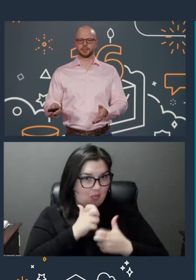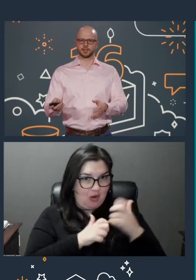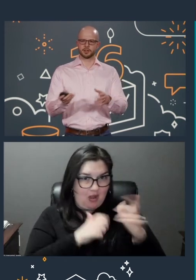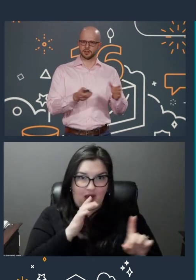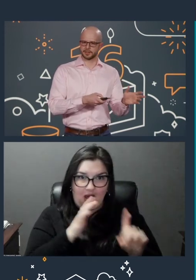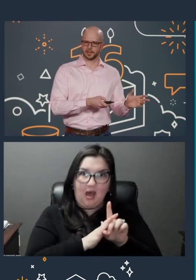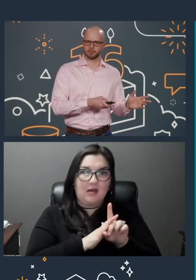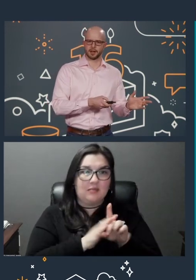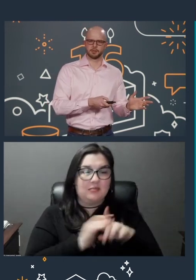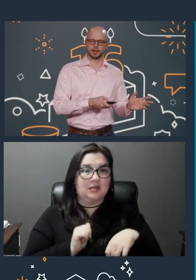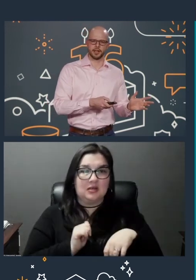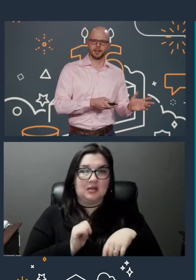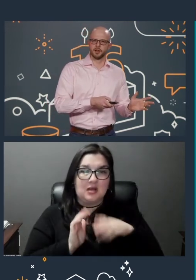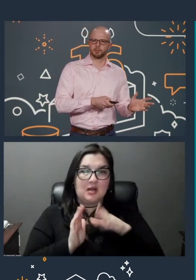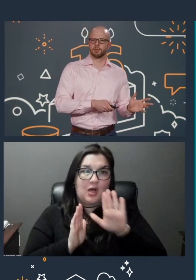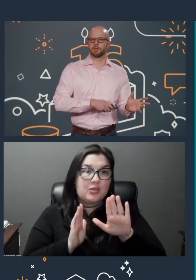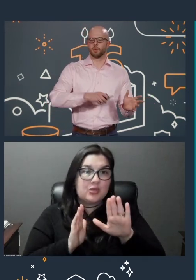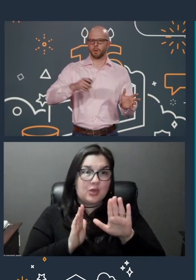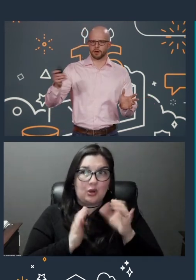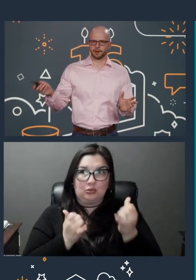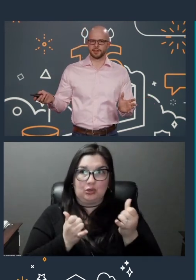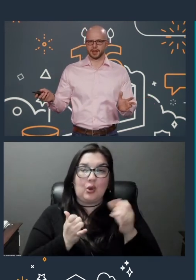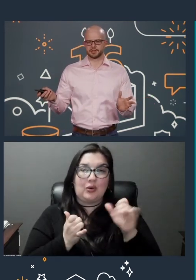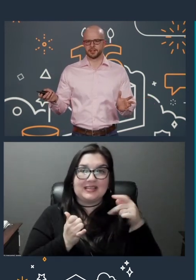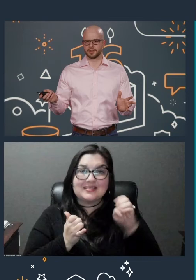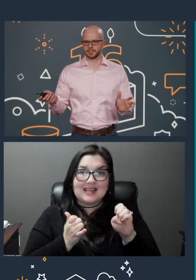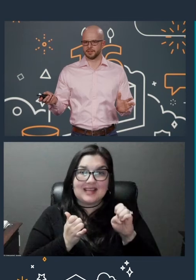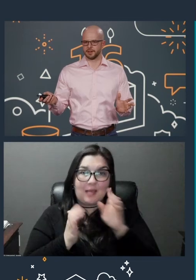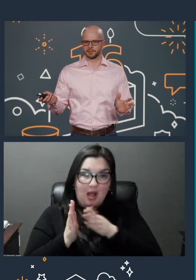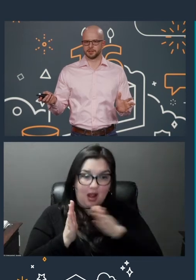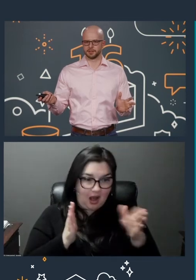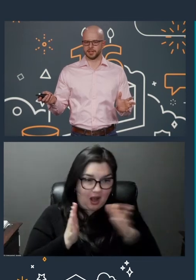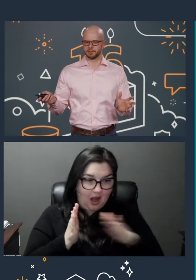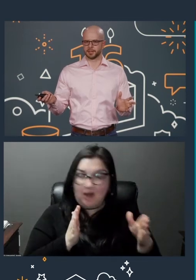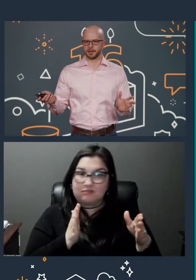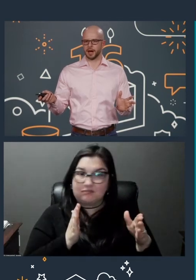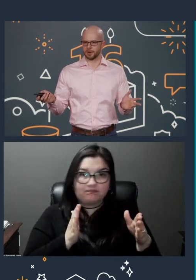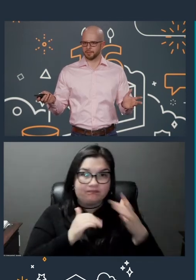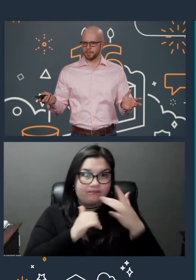on their current tape library before the next generation of LTO tape came out.